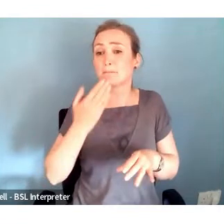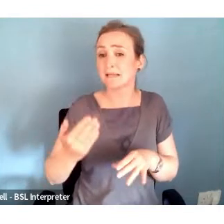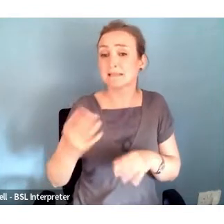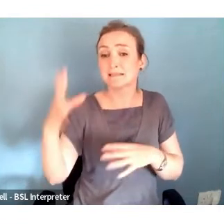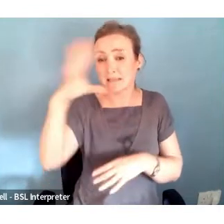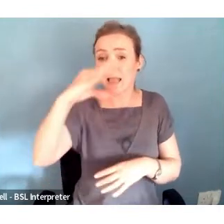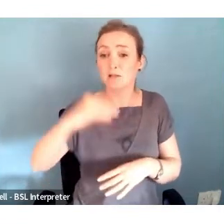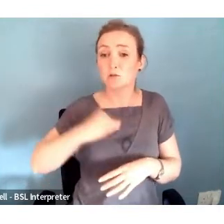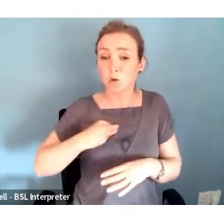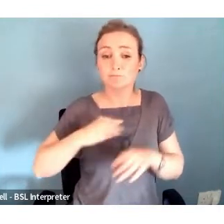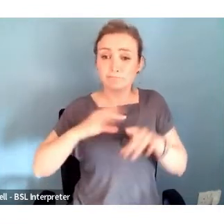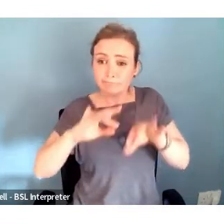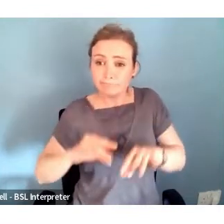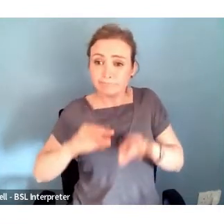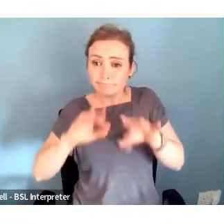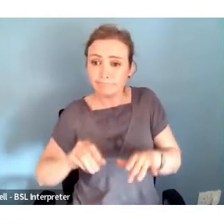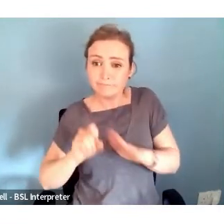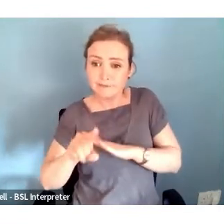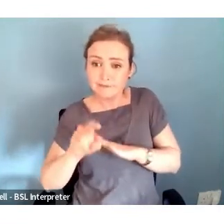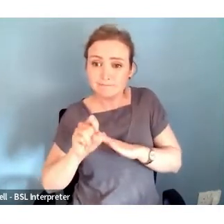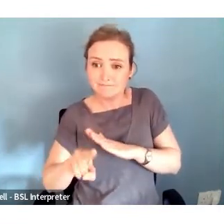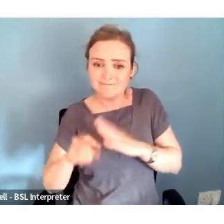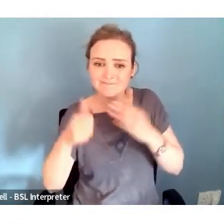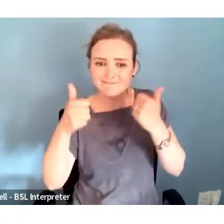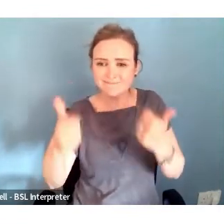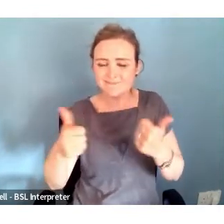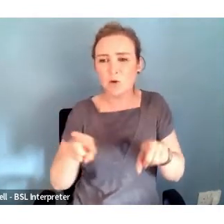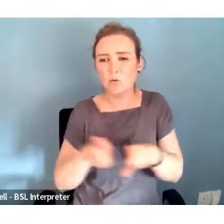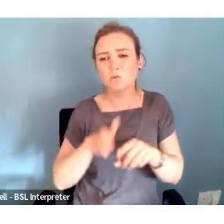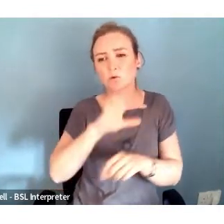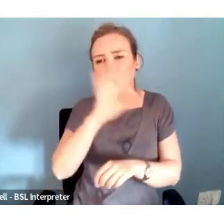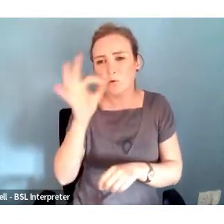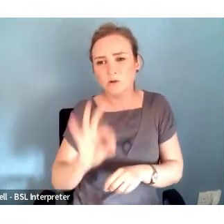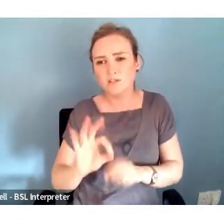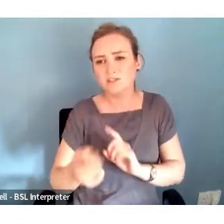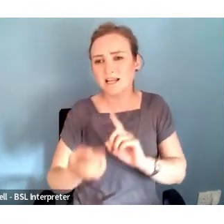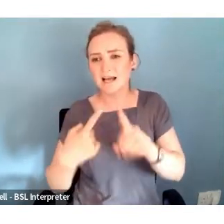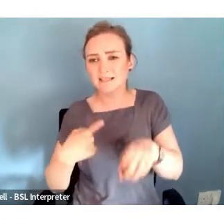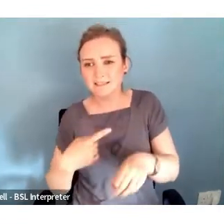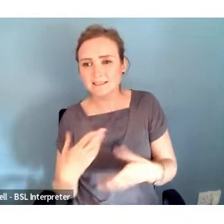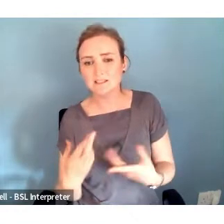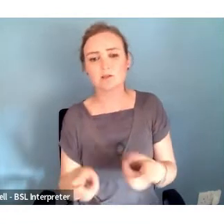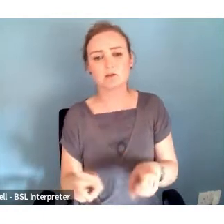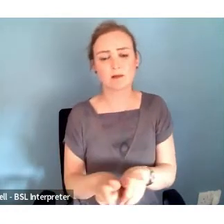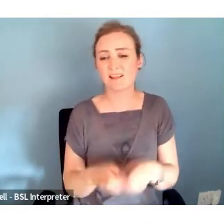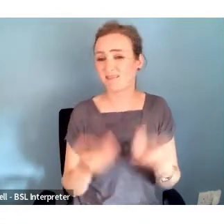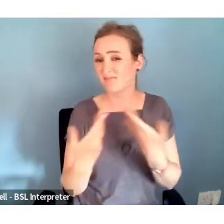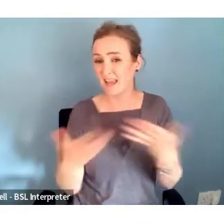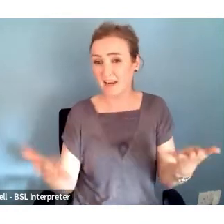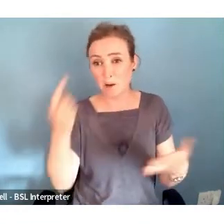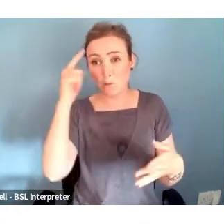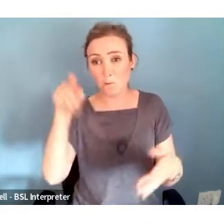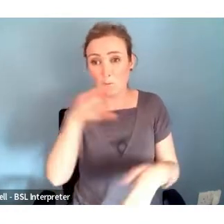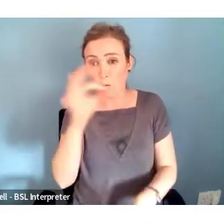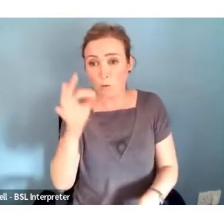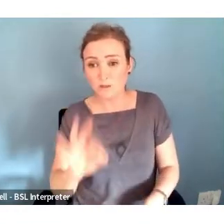be great. Do join in in the Chat and Q&A. If there are any questions for me